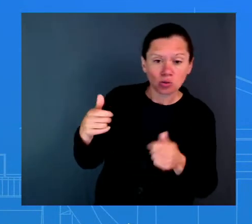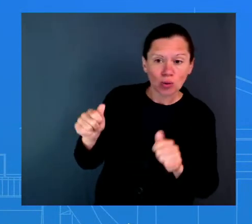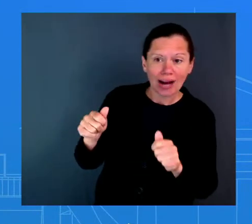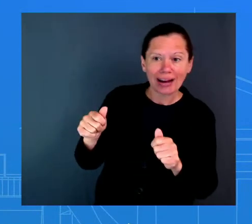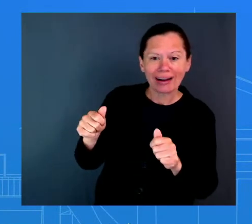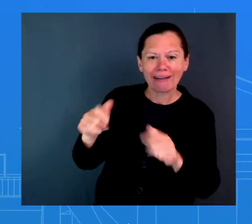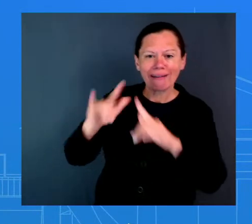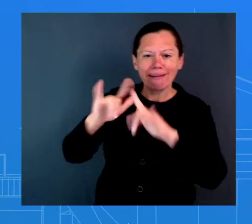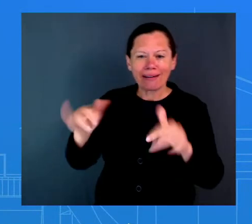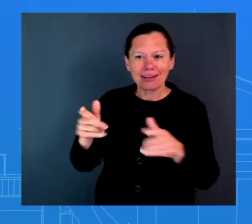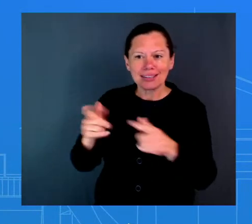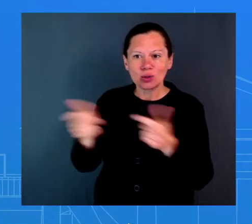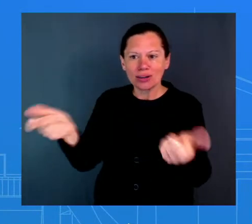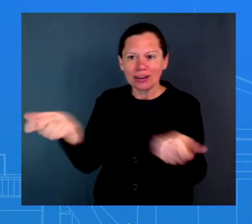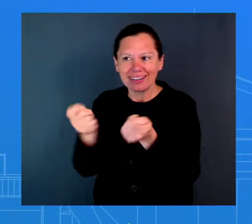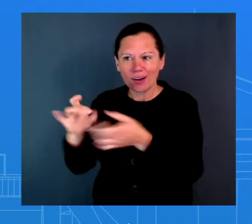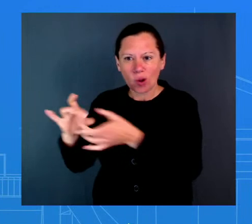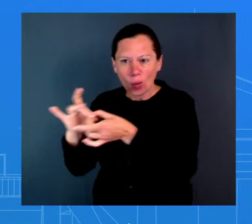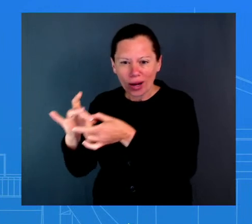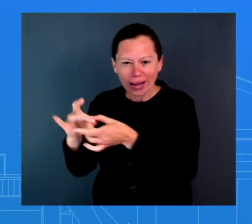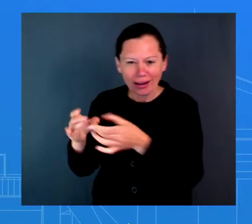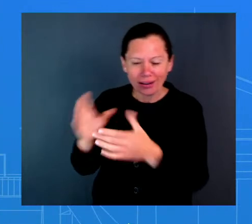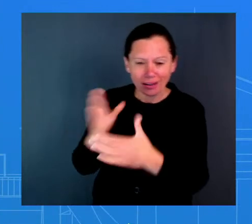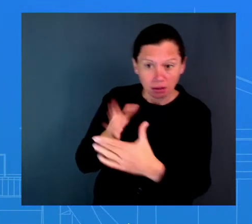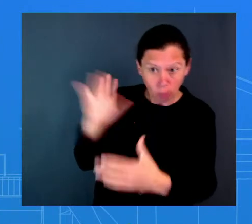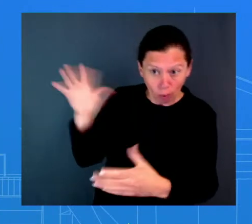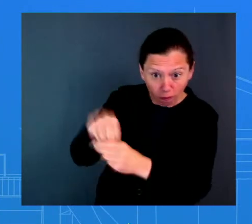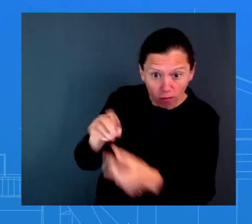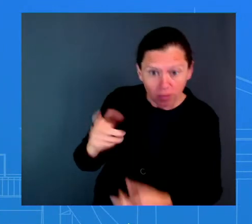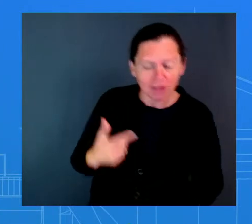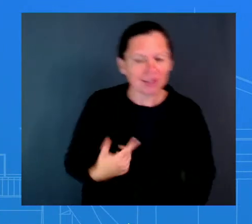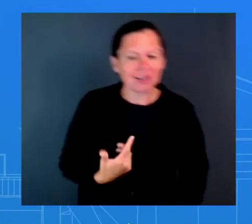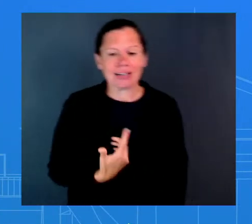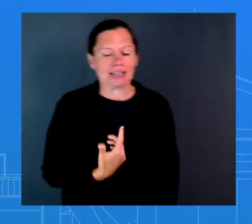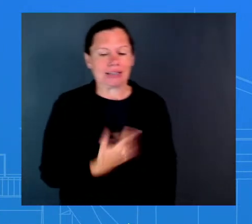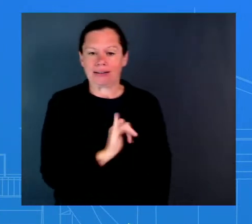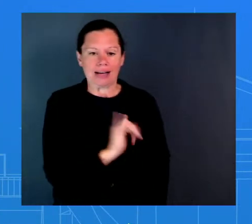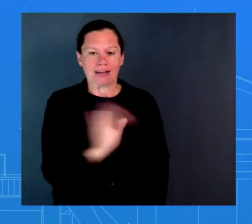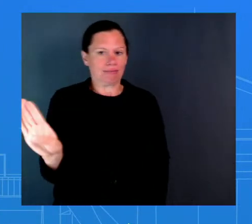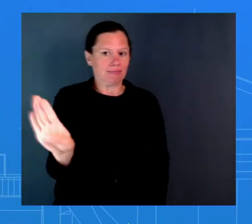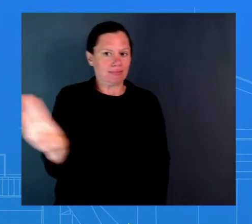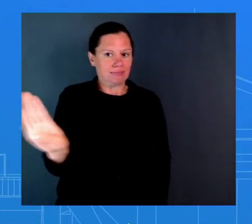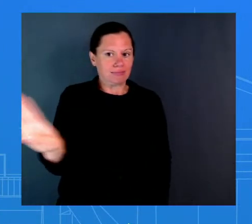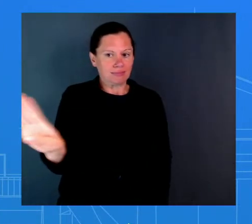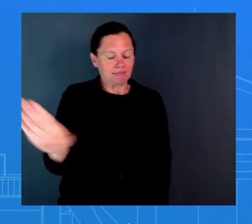I'm not going to get into private diplomatic conversations that have either already happened or are going to happen on this topic,